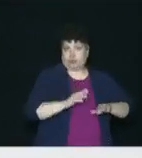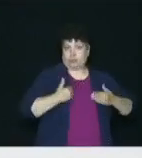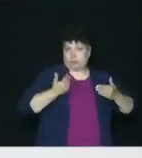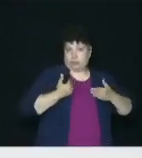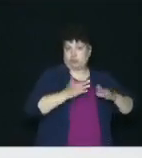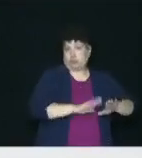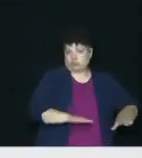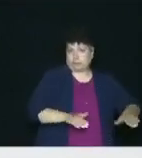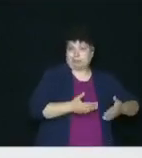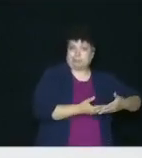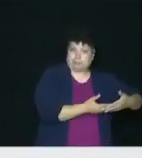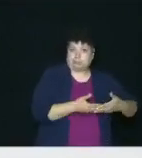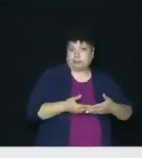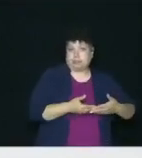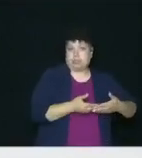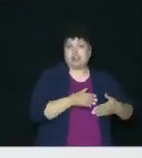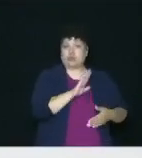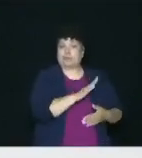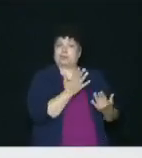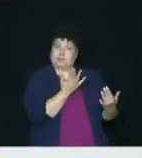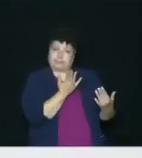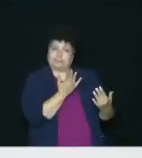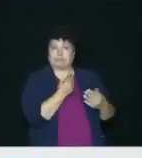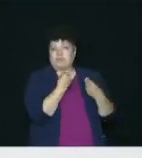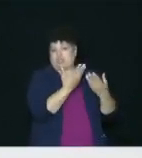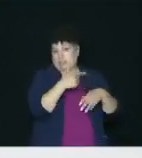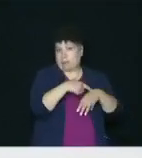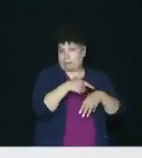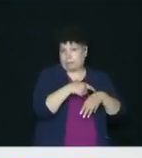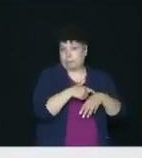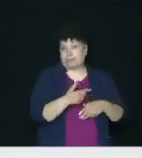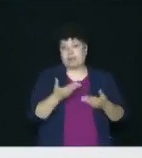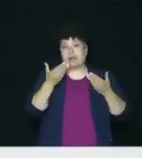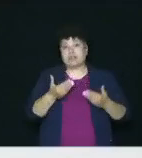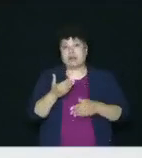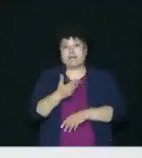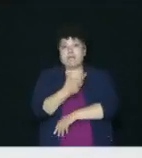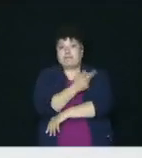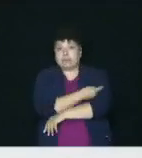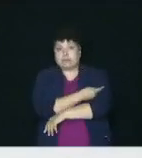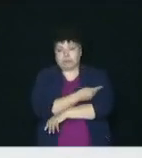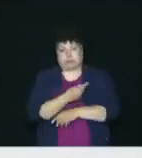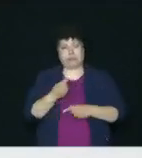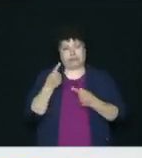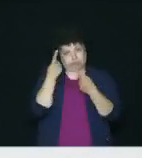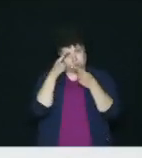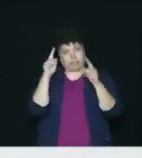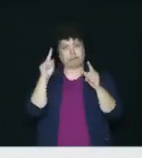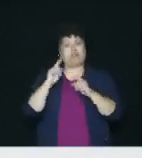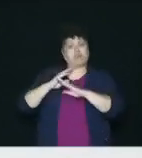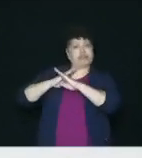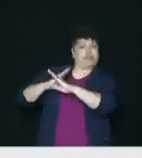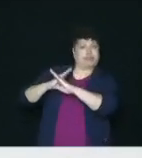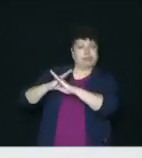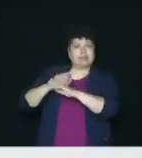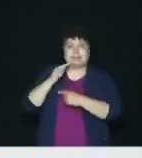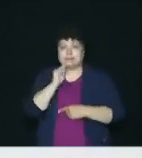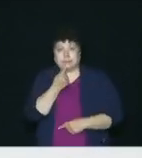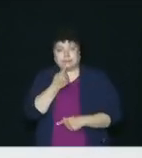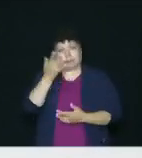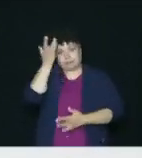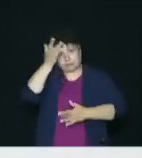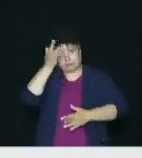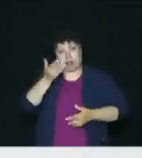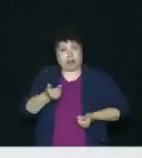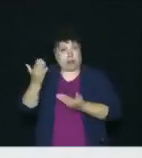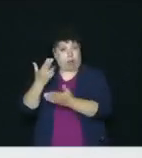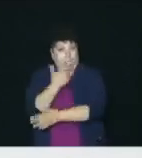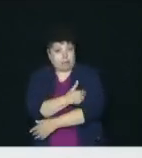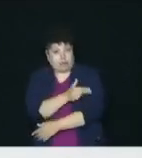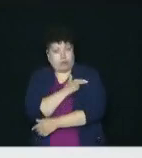THE VACCINE MANUFACTURERS WITH